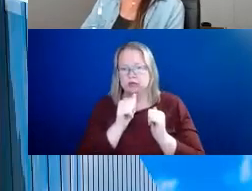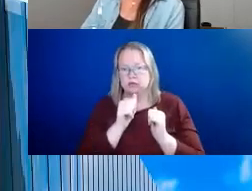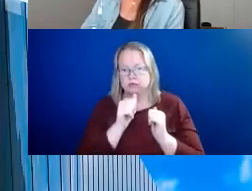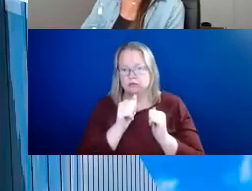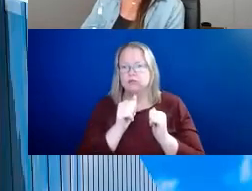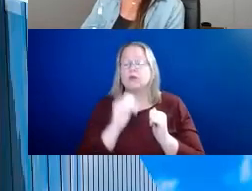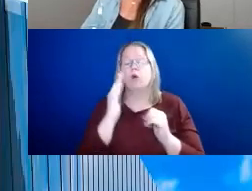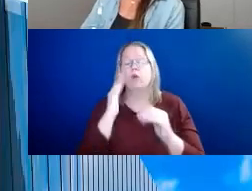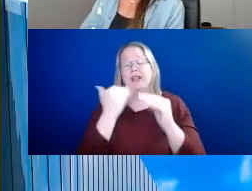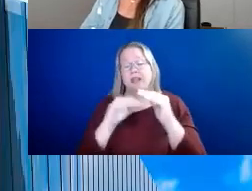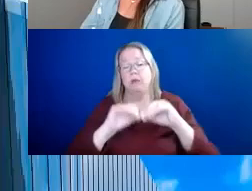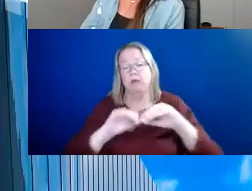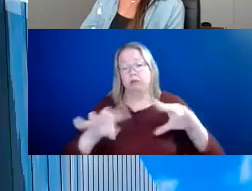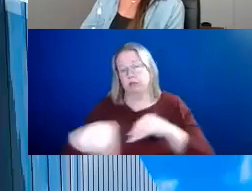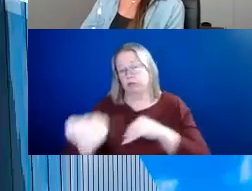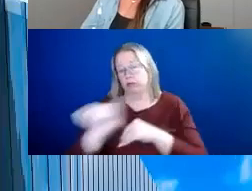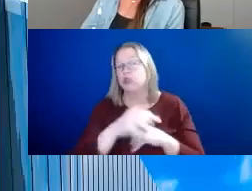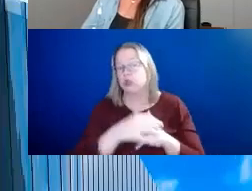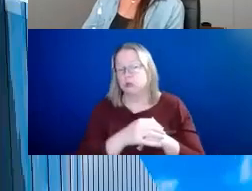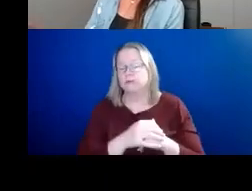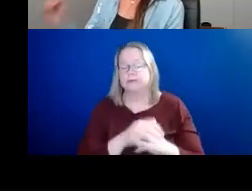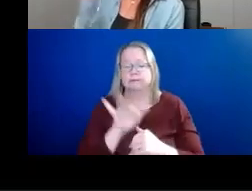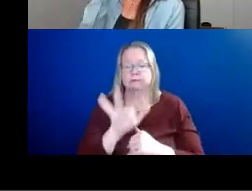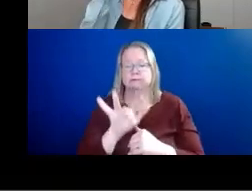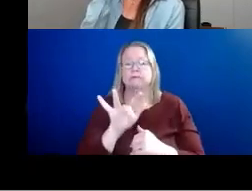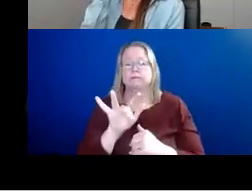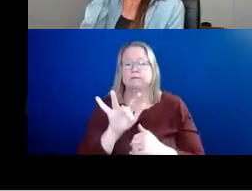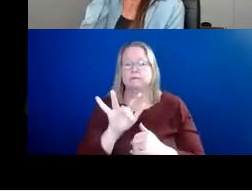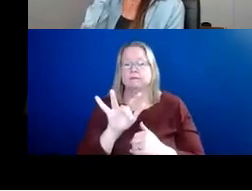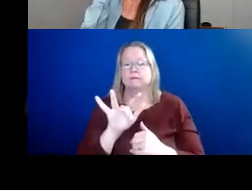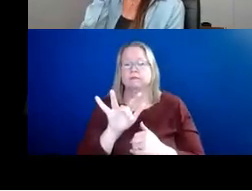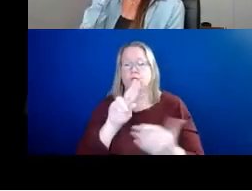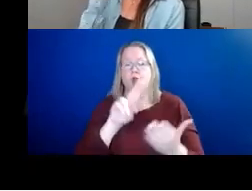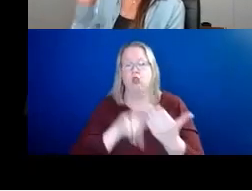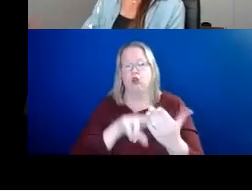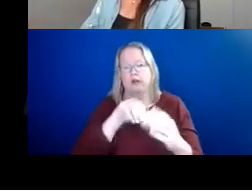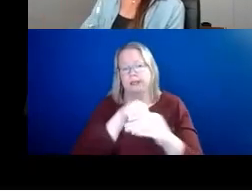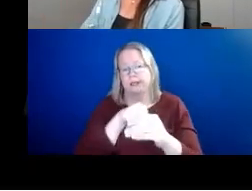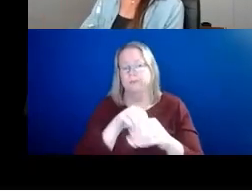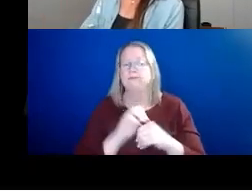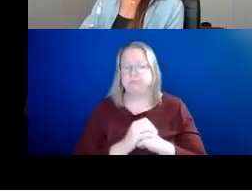to you. Click on the center of your screen to login. The first page